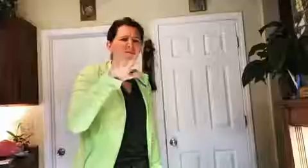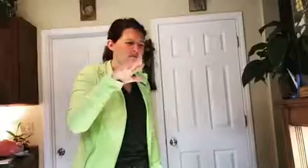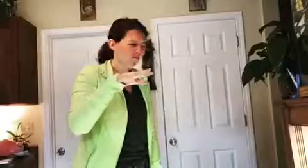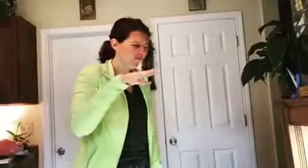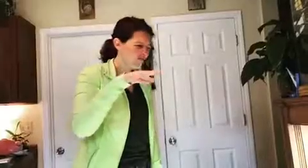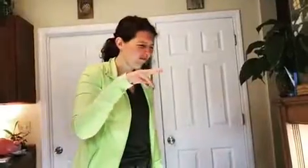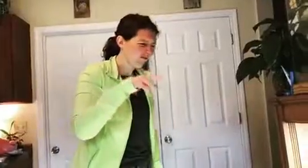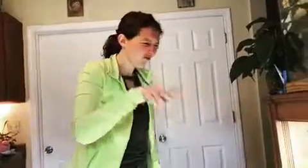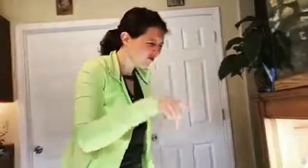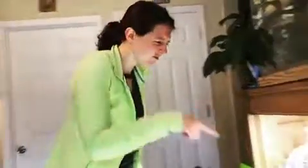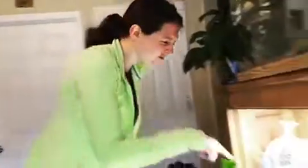B: Hey, look...